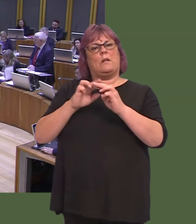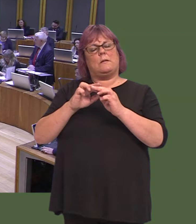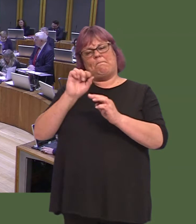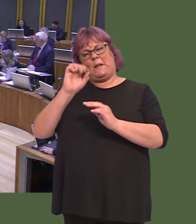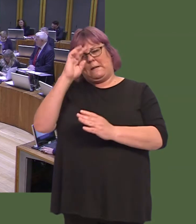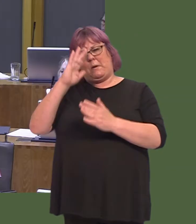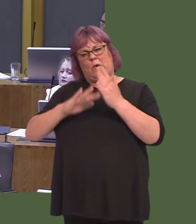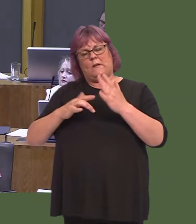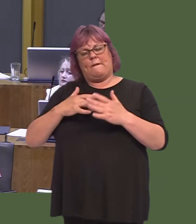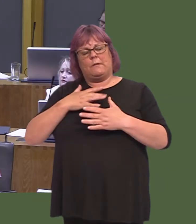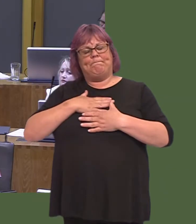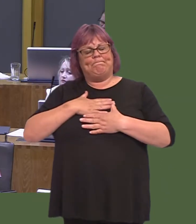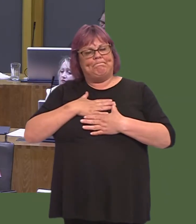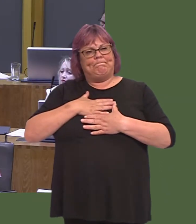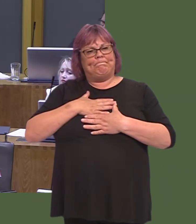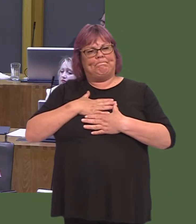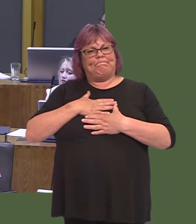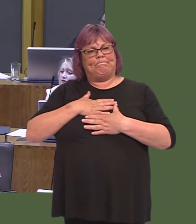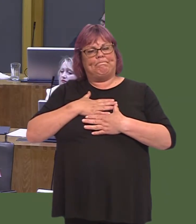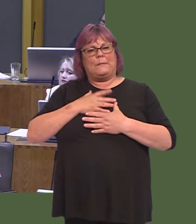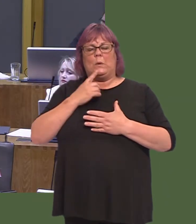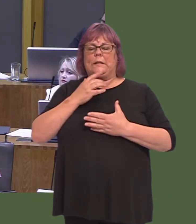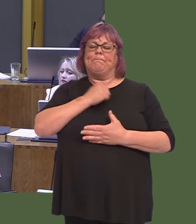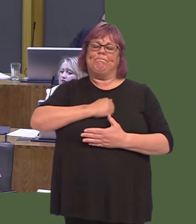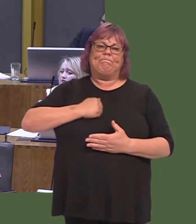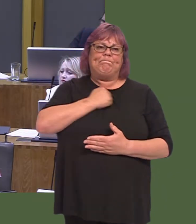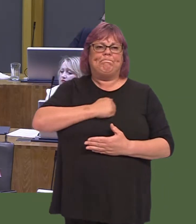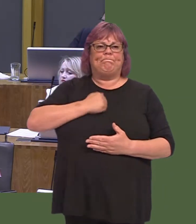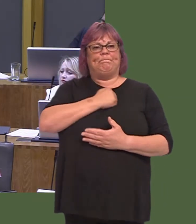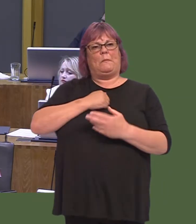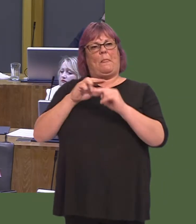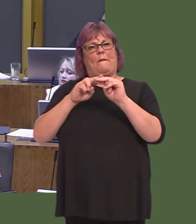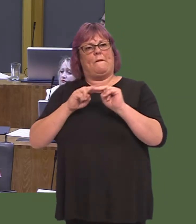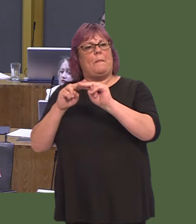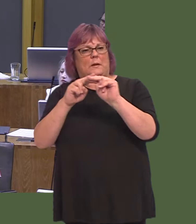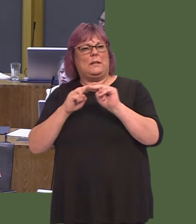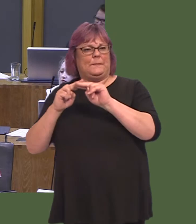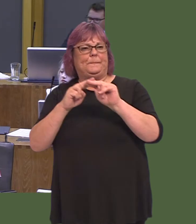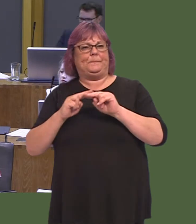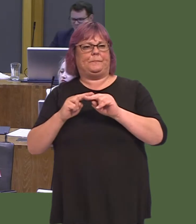Of course I join him in expressing my enormous sympathy for what has happened to themóof course.